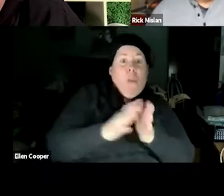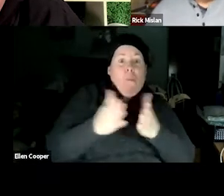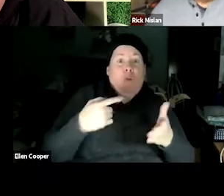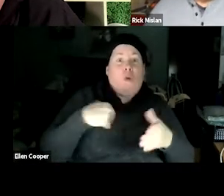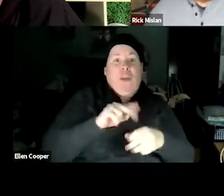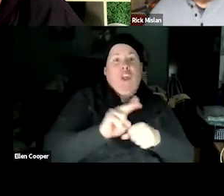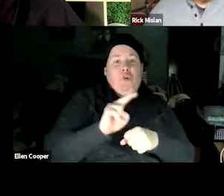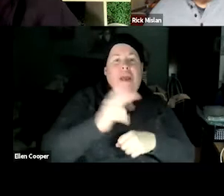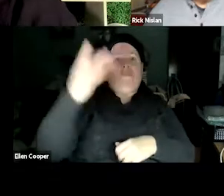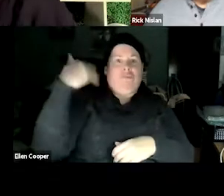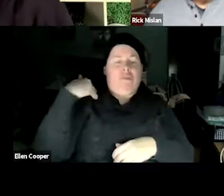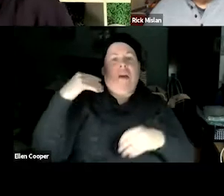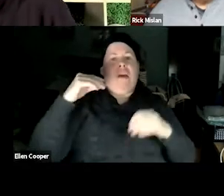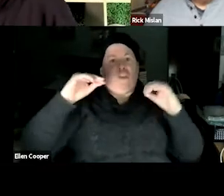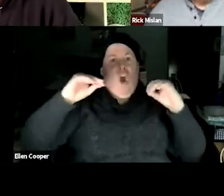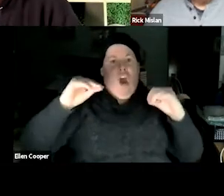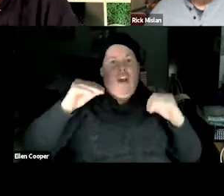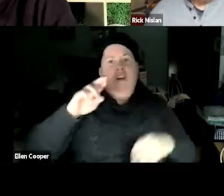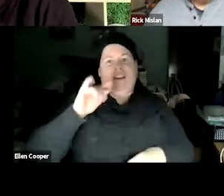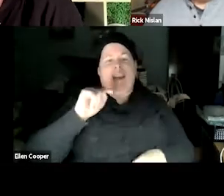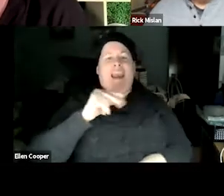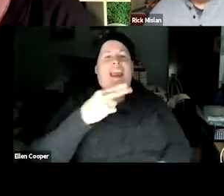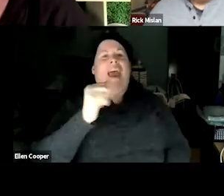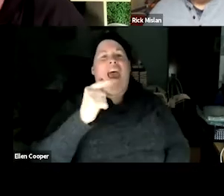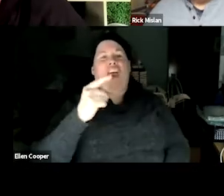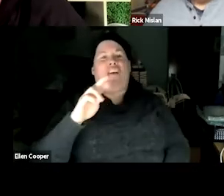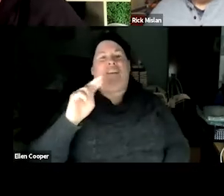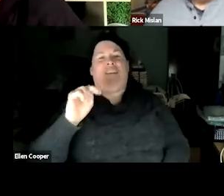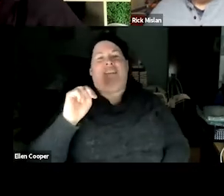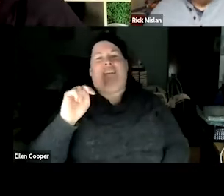CalebBarlow: So hacker nafie you need to get to him to talk to you about